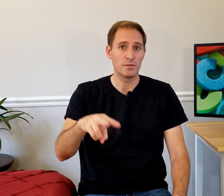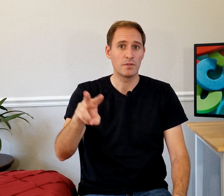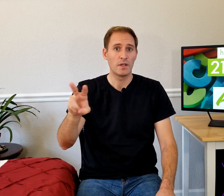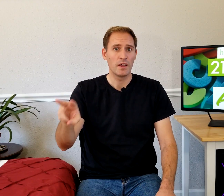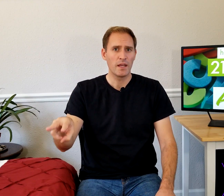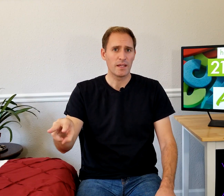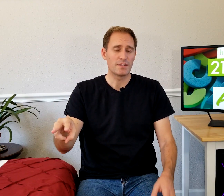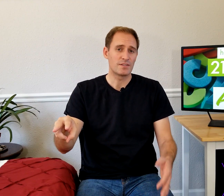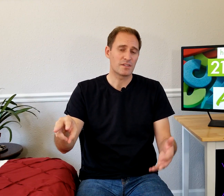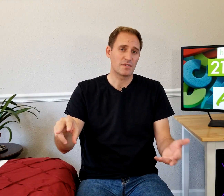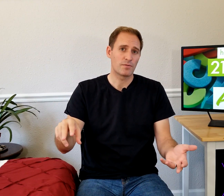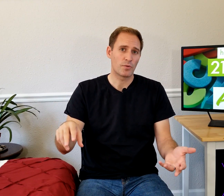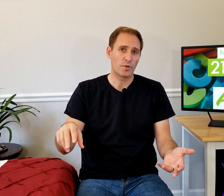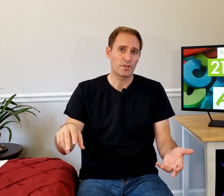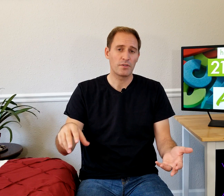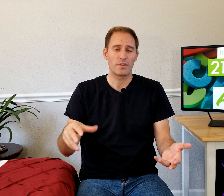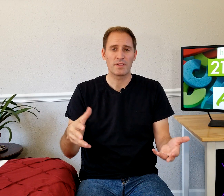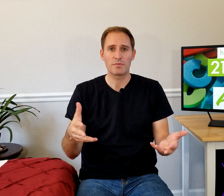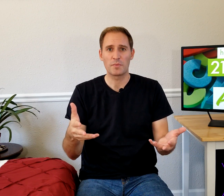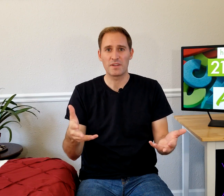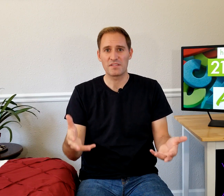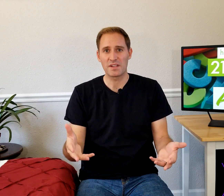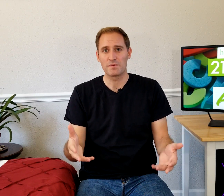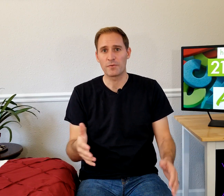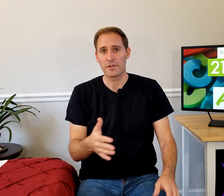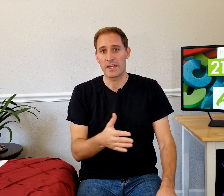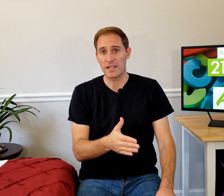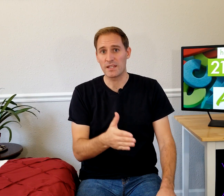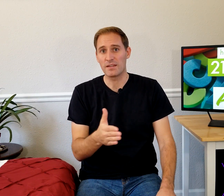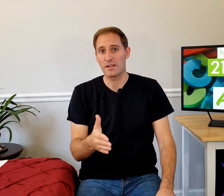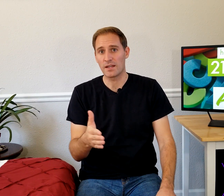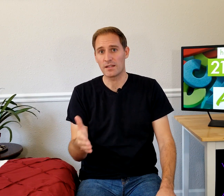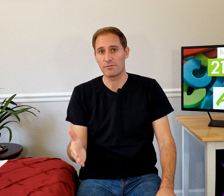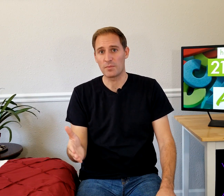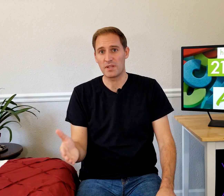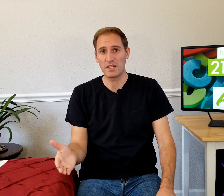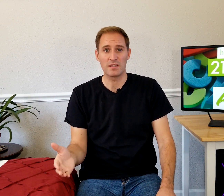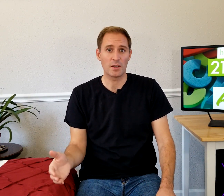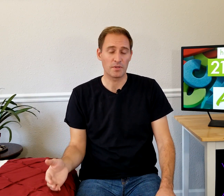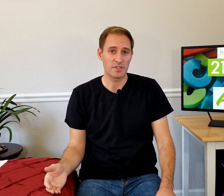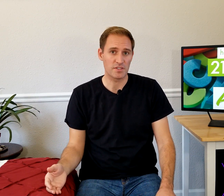And just a forewarning, this will be the same for any repeating double digit number.